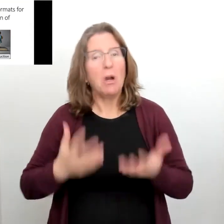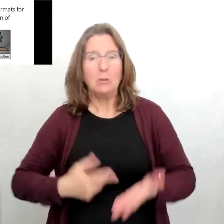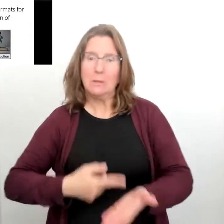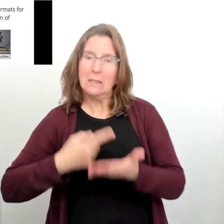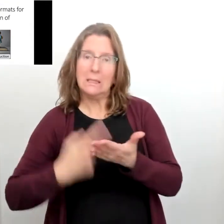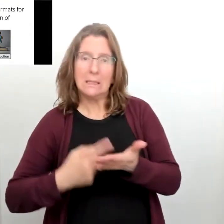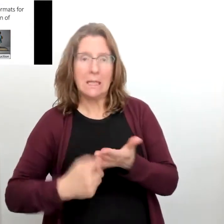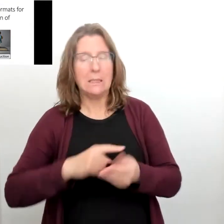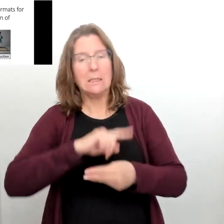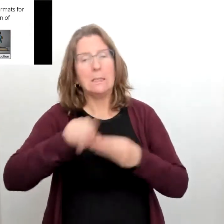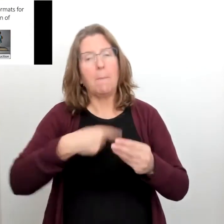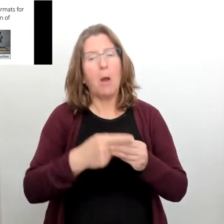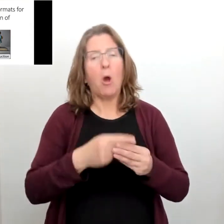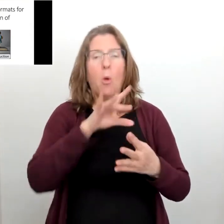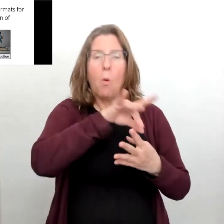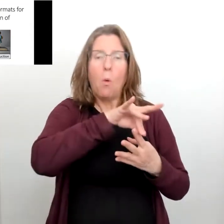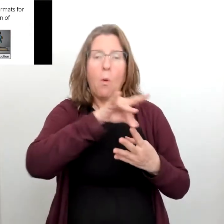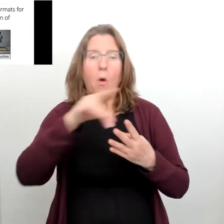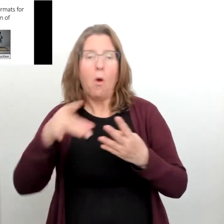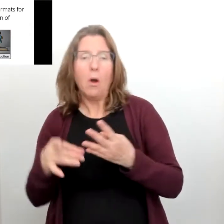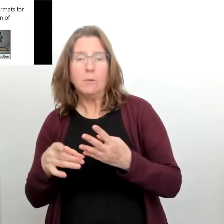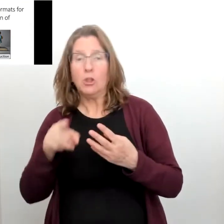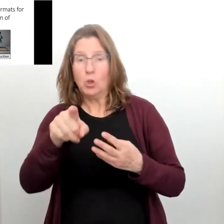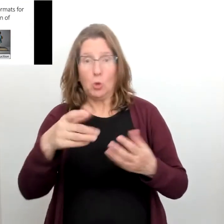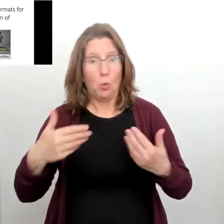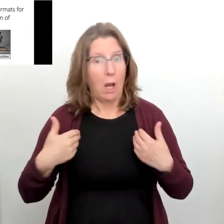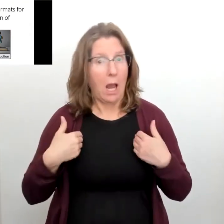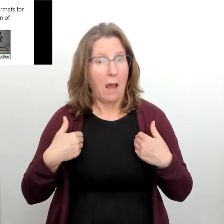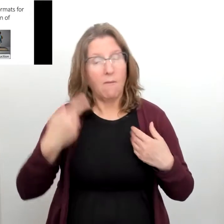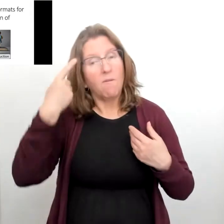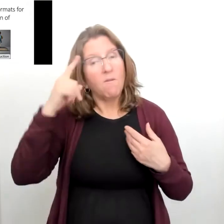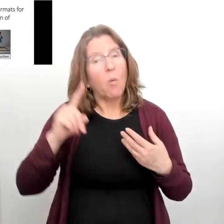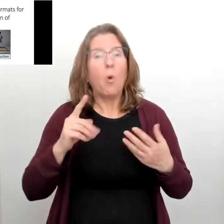So in this lecture we'll be talking about alternative formats.